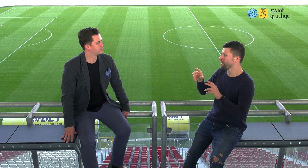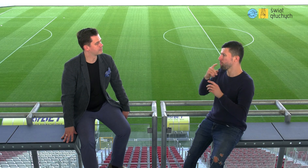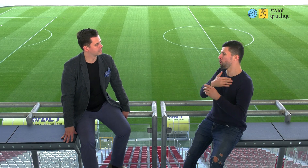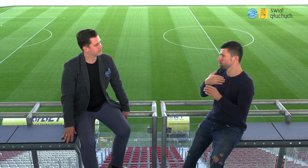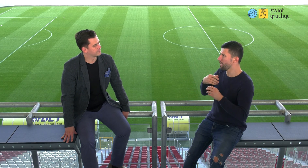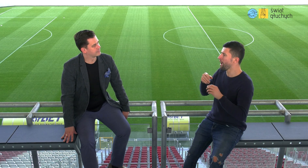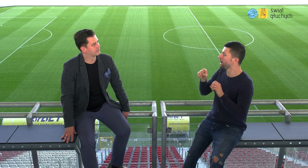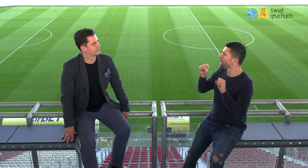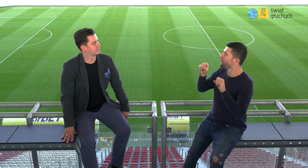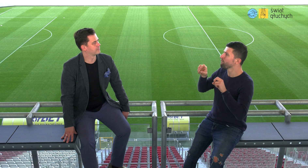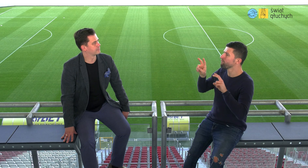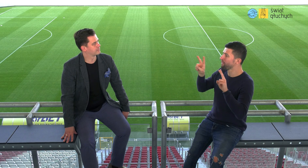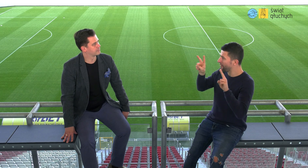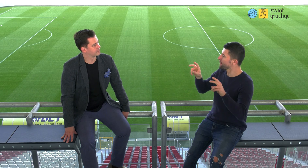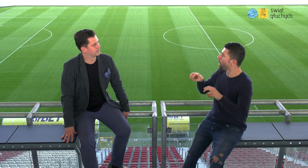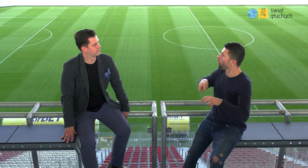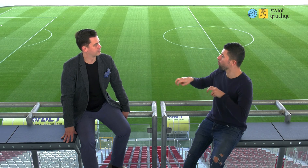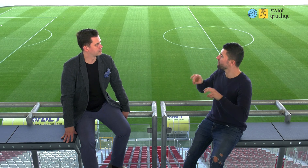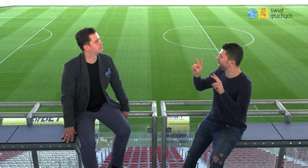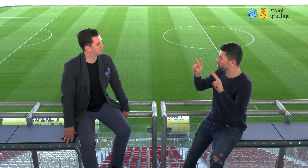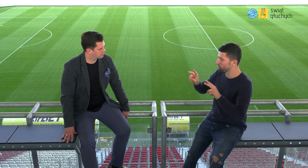Which means "fan movement" in Polish.